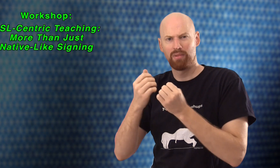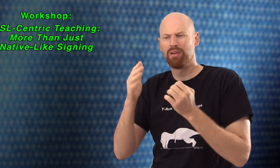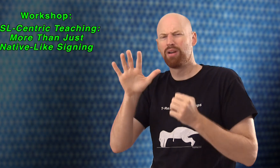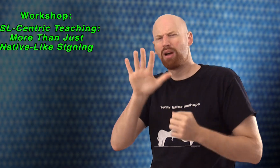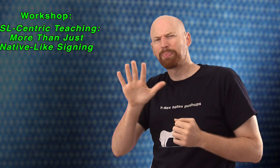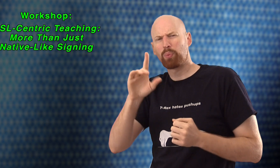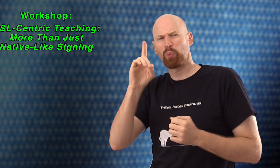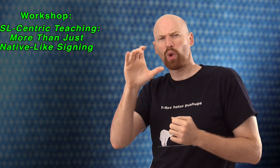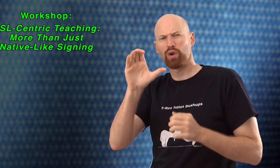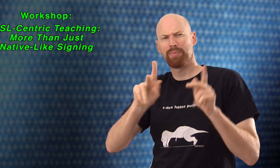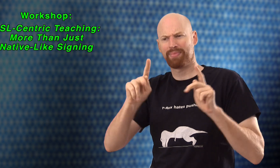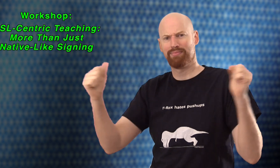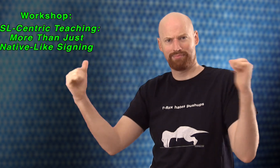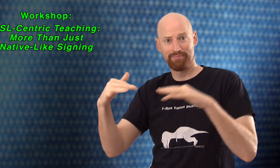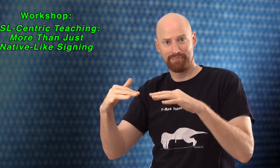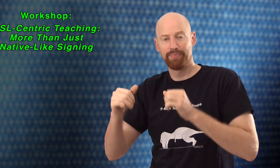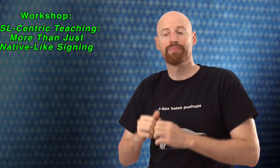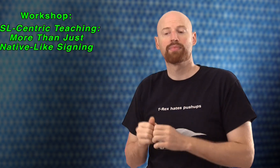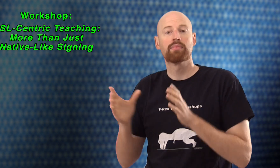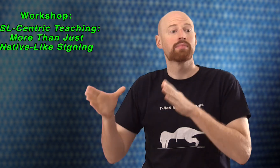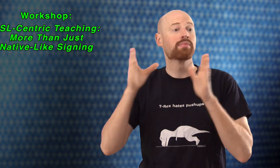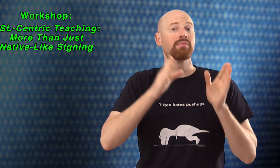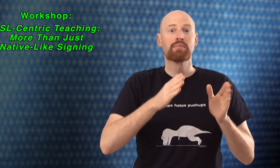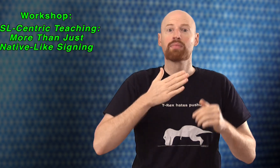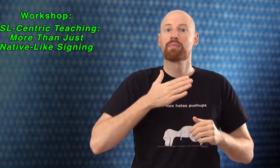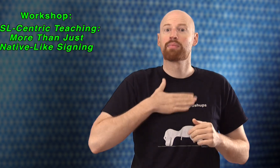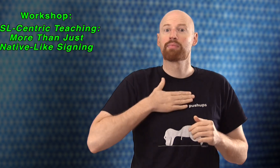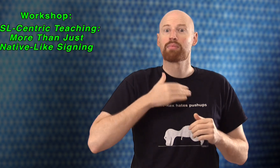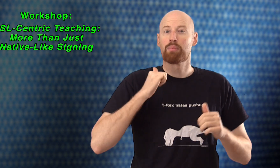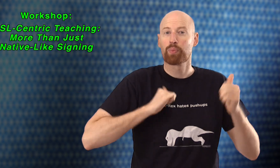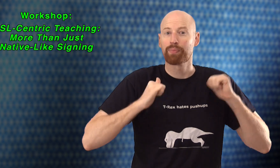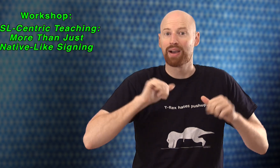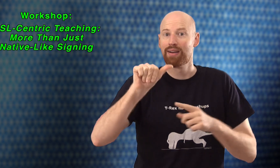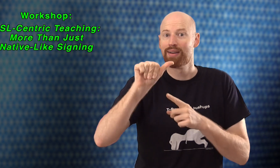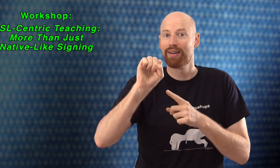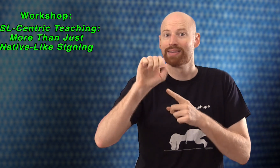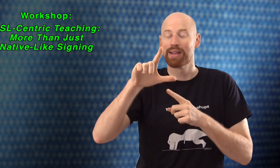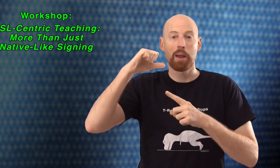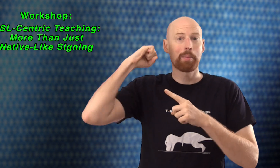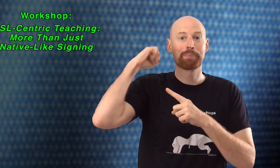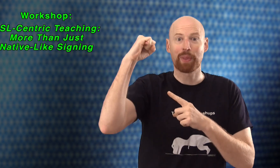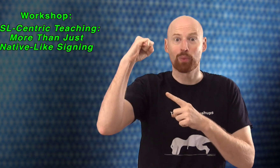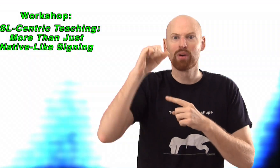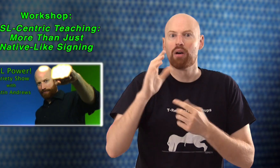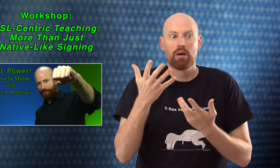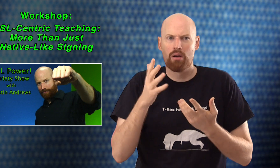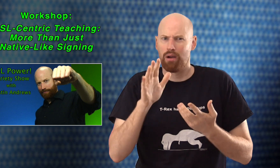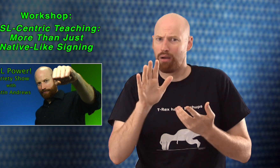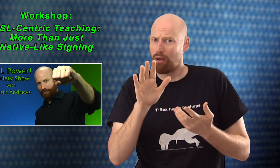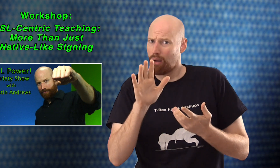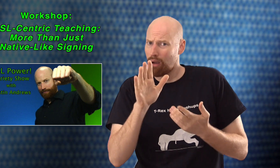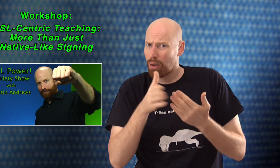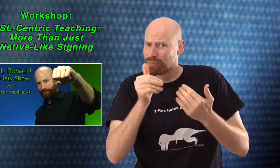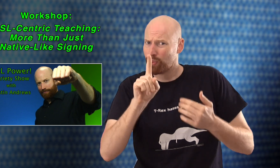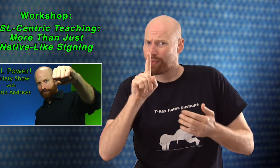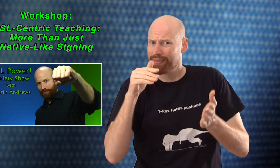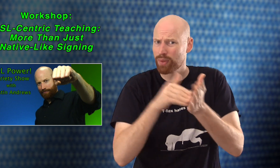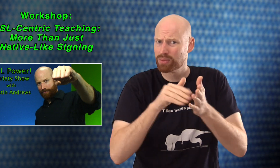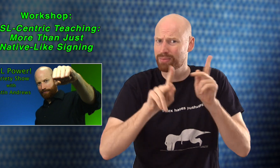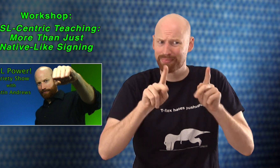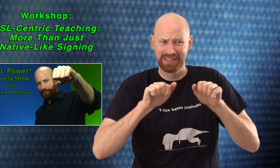my workshop, which about 100 people attended, and I did my performance "ASL Power!" Which had just about